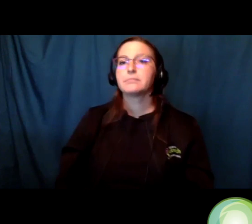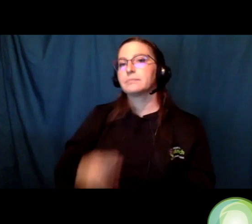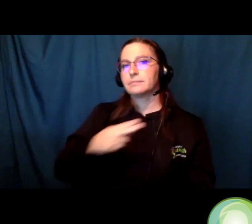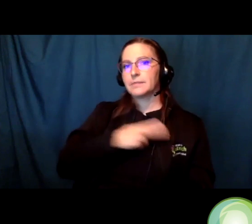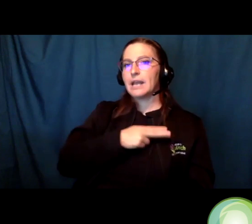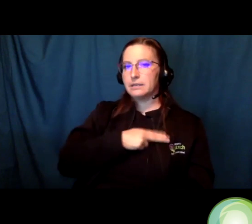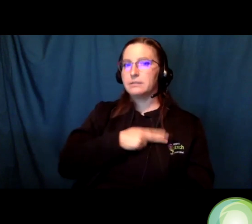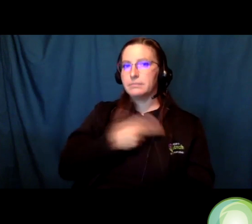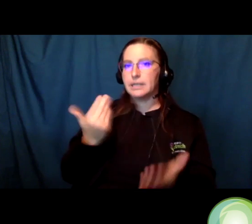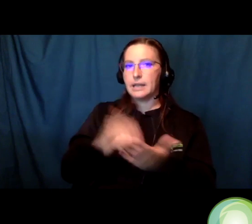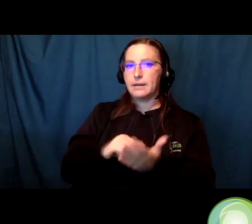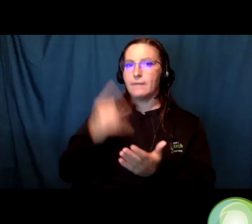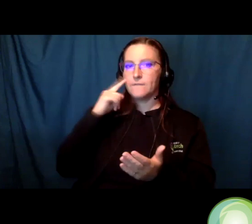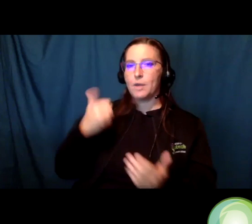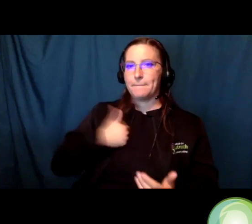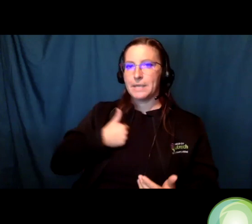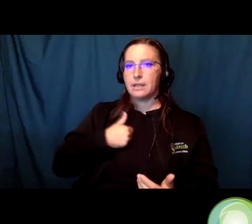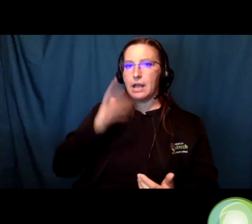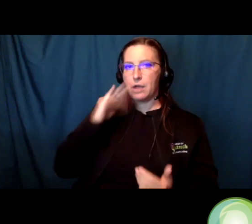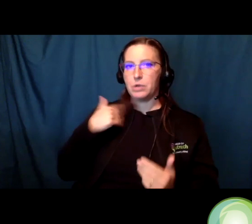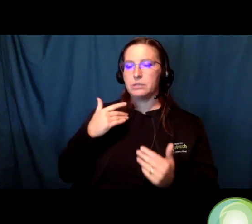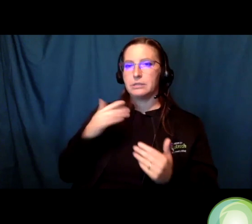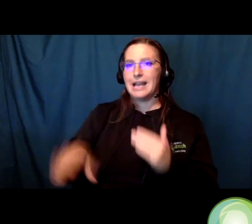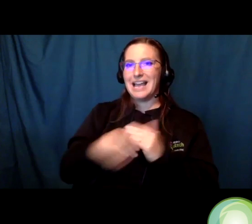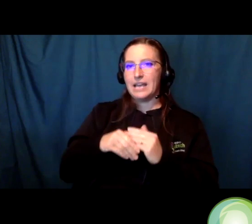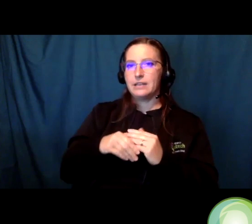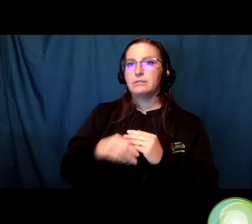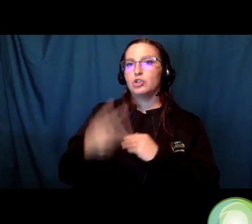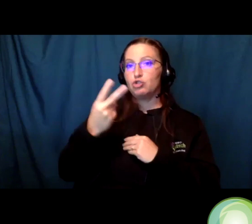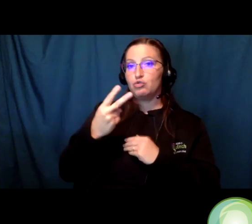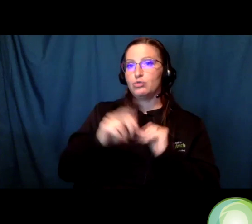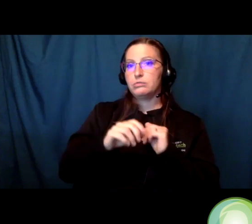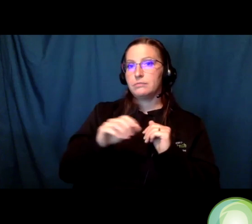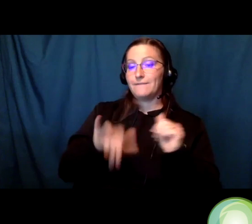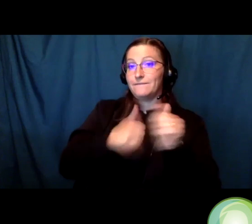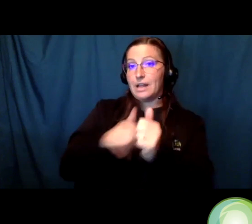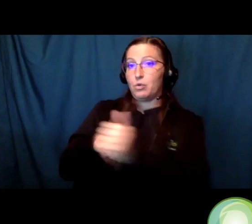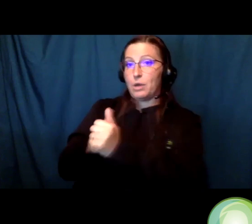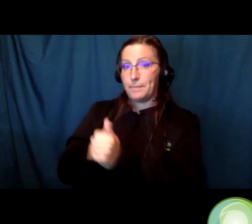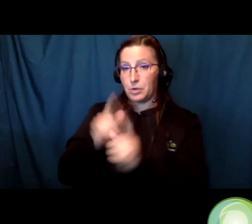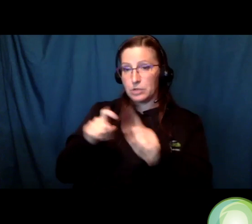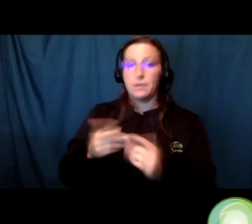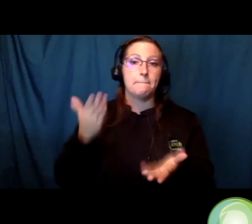just for myself, I'm going to add two sort of follow-up questions to that. So one of them is could the issue be at all that in order